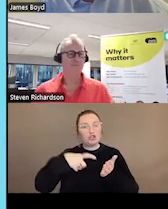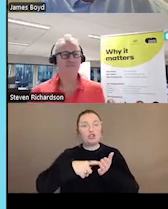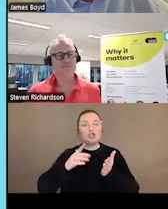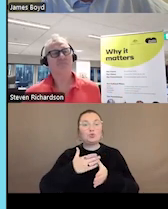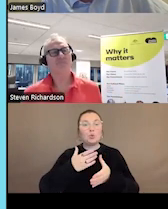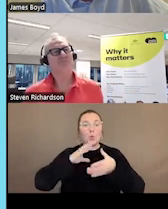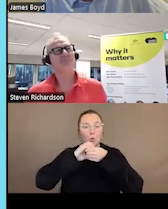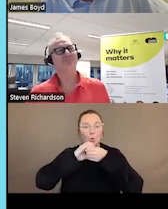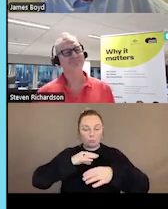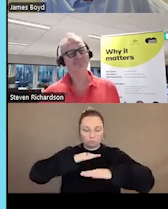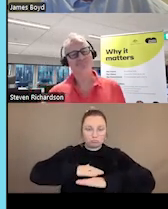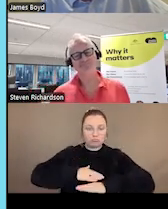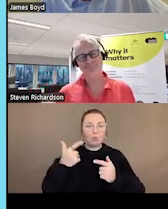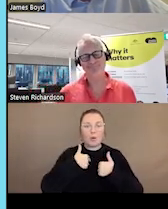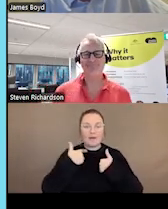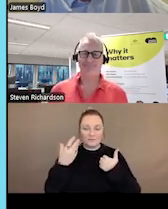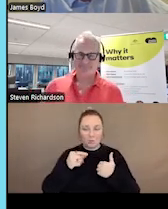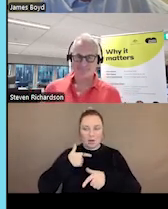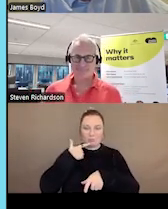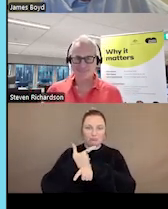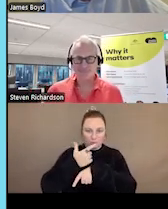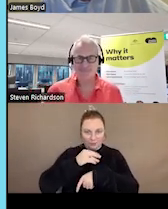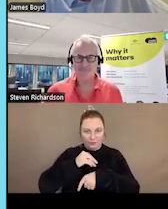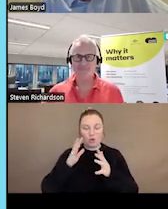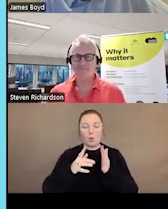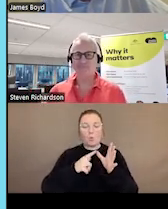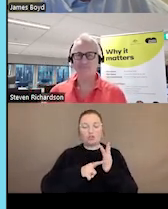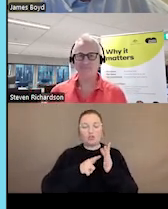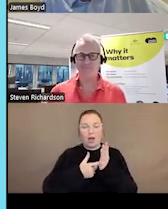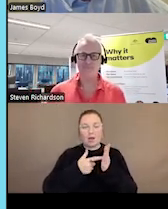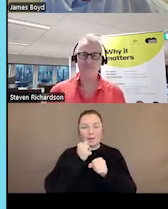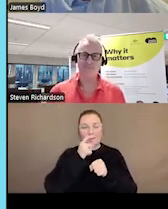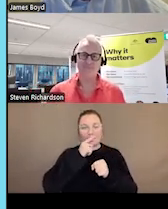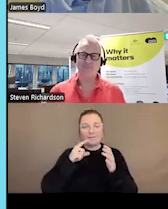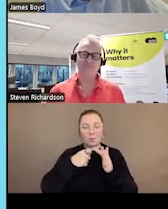which I am speaking to you from and that is the one just people of the Noongar Nation and I pay